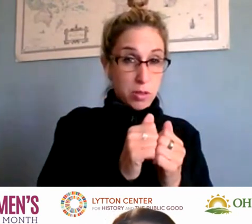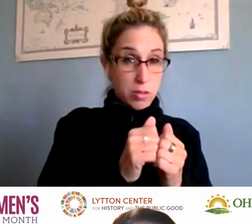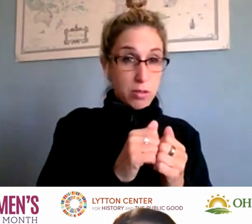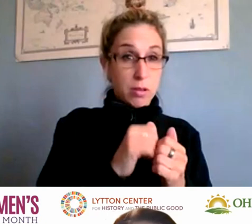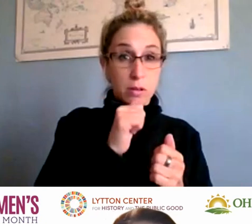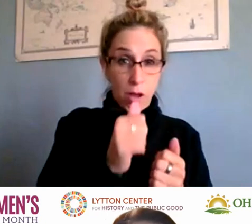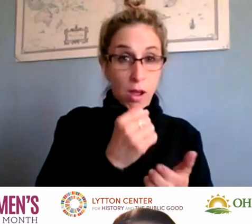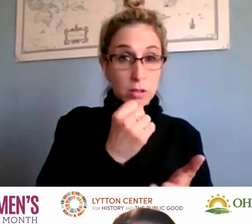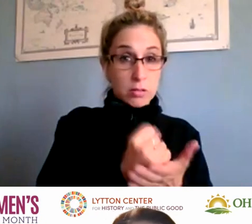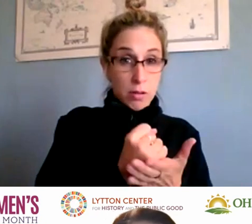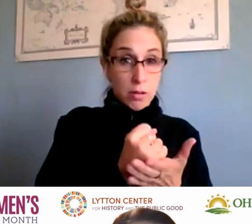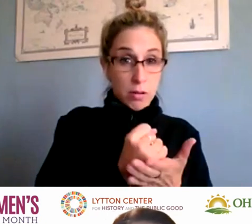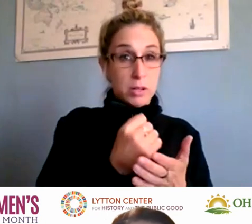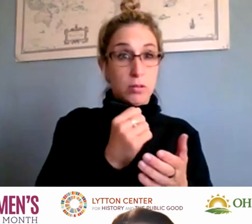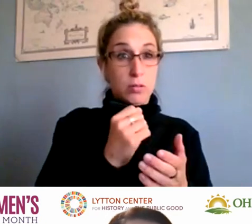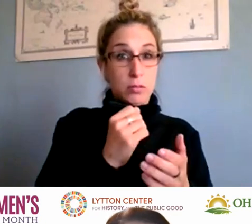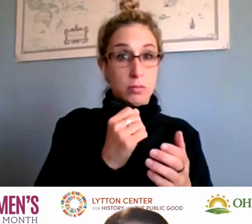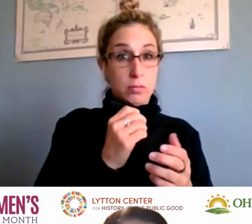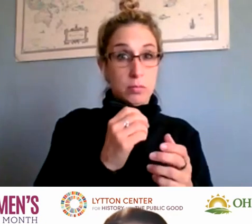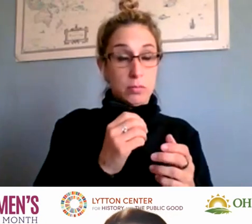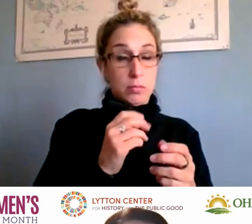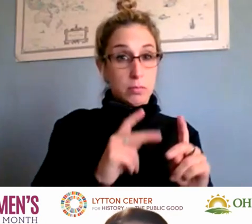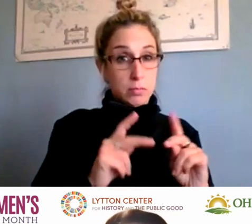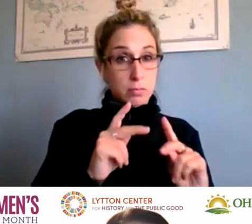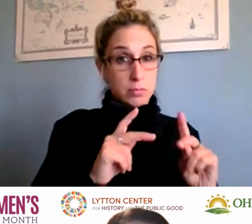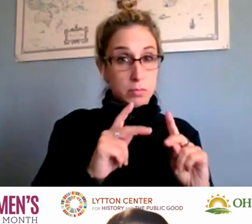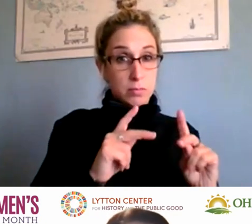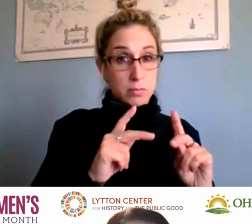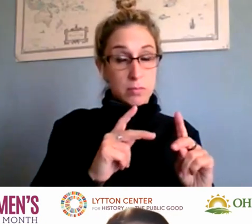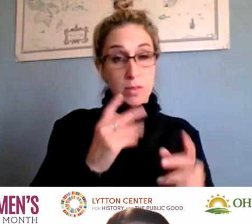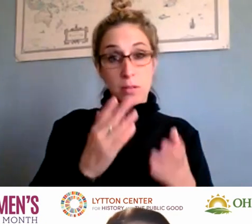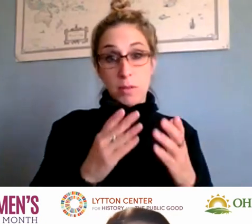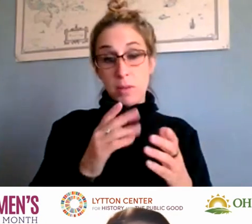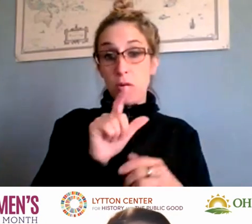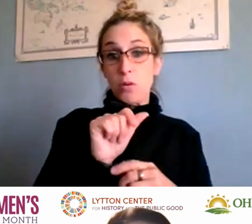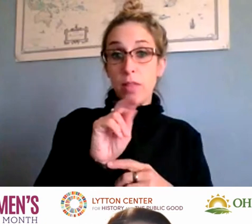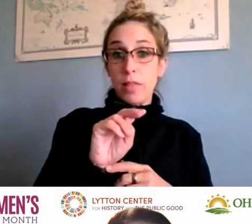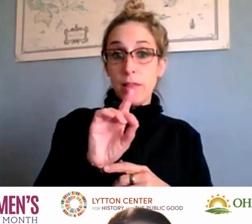Aurora Chang: One your website, you know, in the landing page do undocumented students seat themselves.